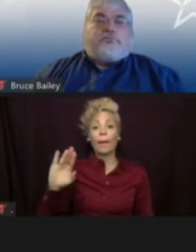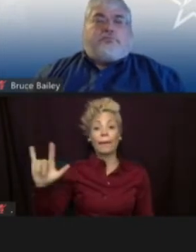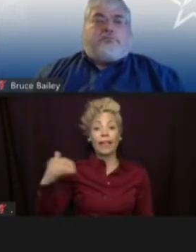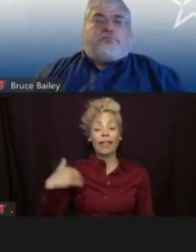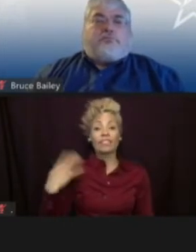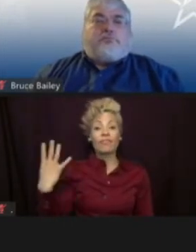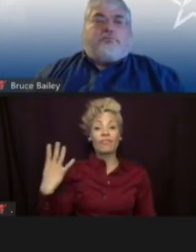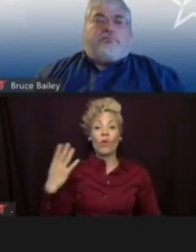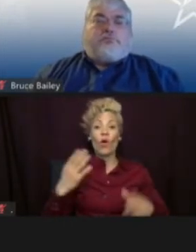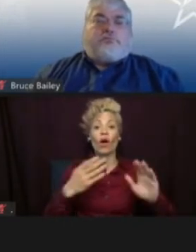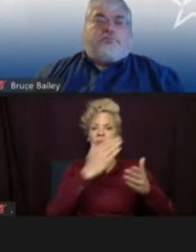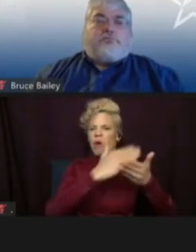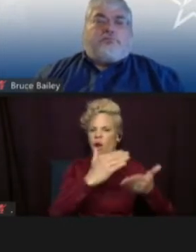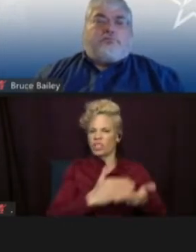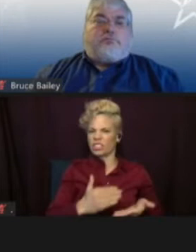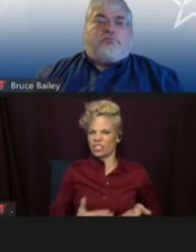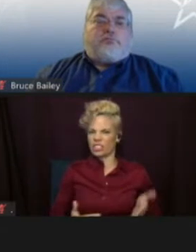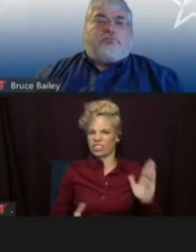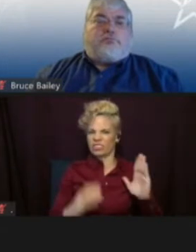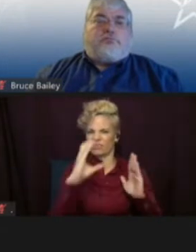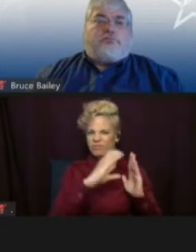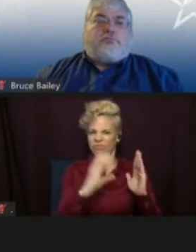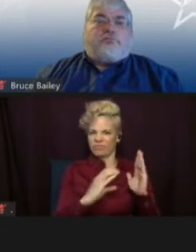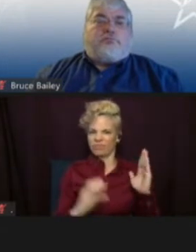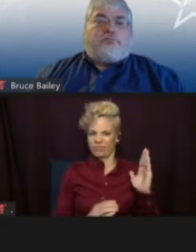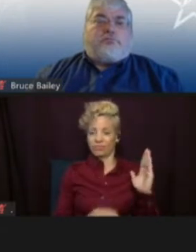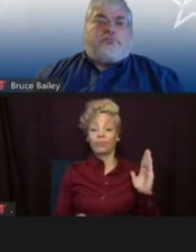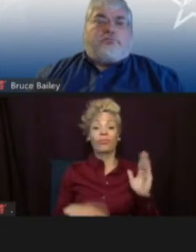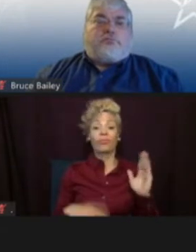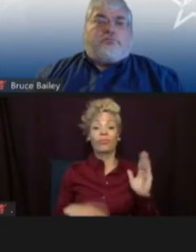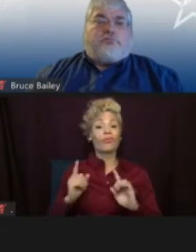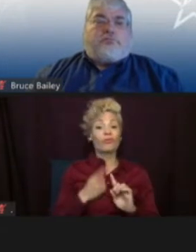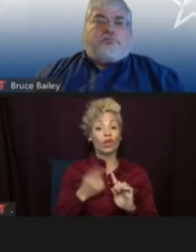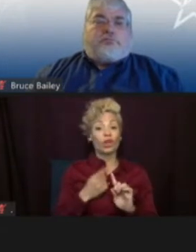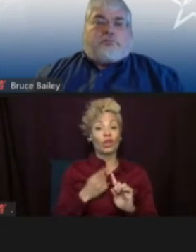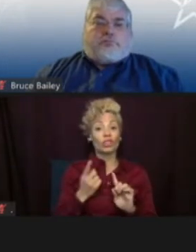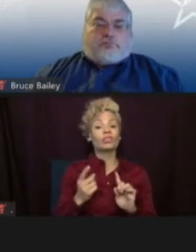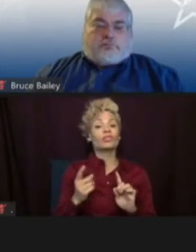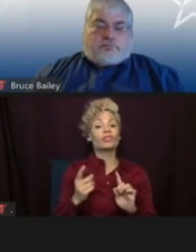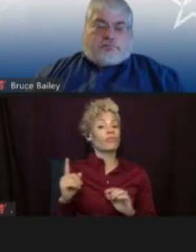First of all, the first thing it will do it will require the Veterans Administration,